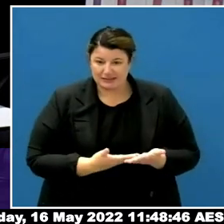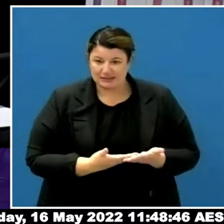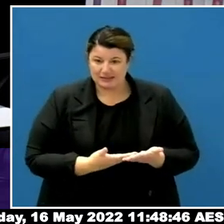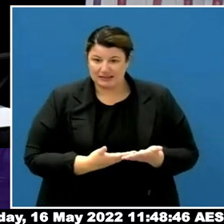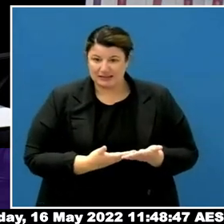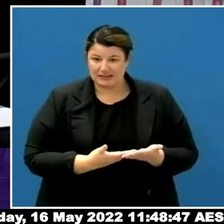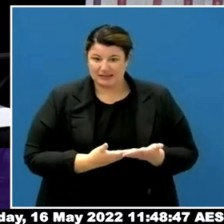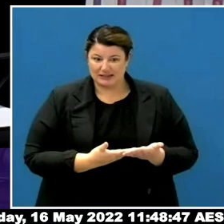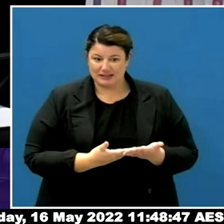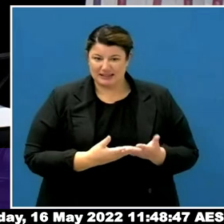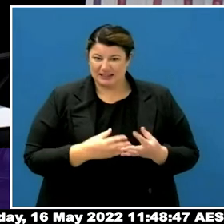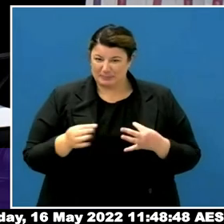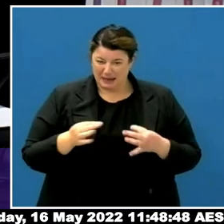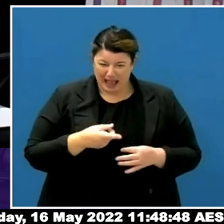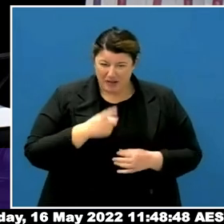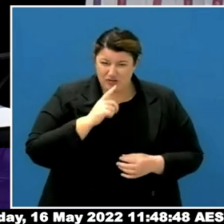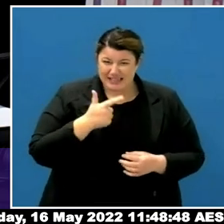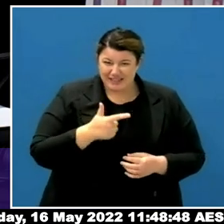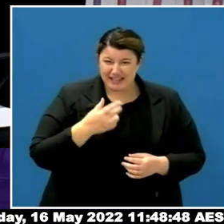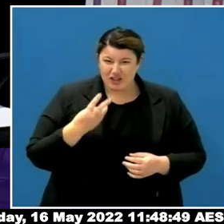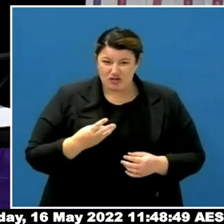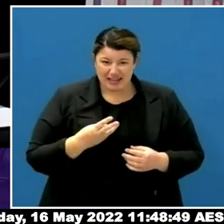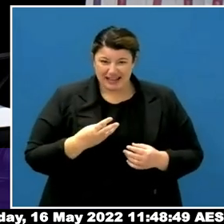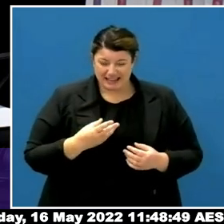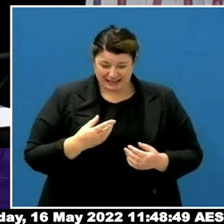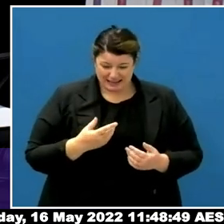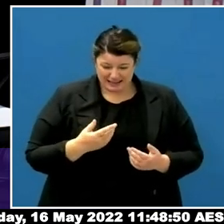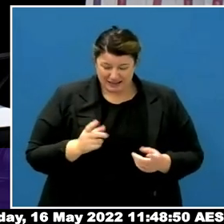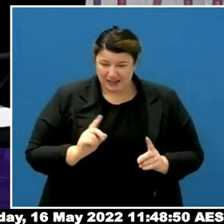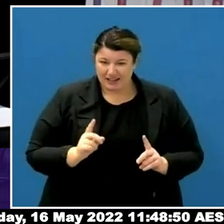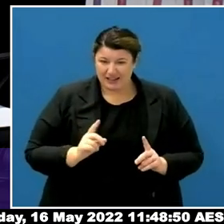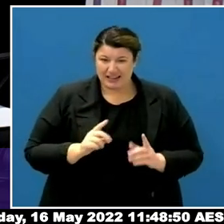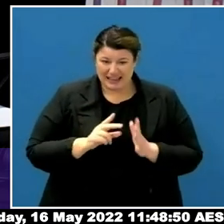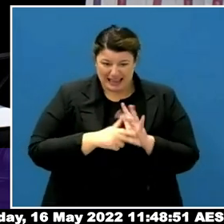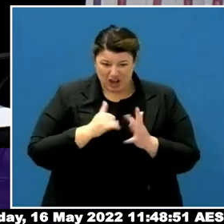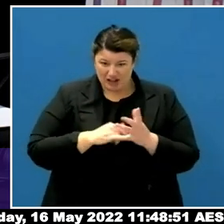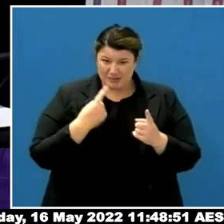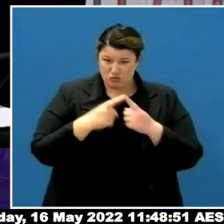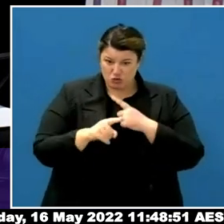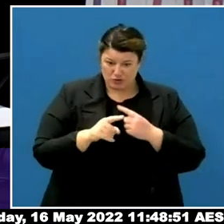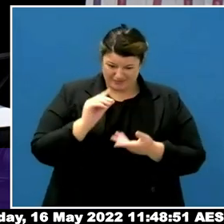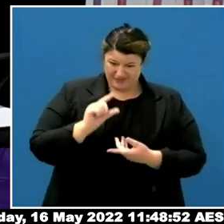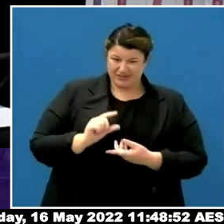not even that big", and that's when she said to me, "Don't worry, I'll come to a meeting with you and we'll get it adjusted".